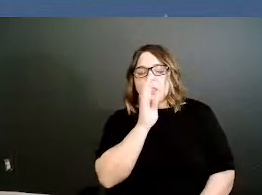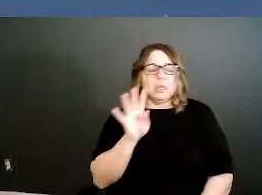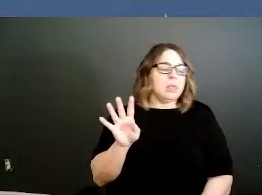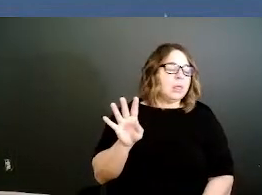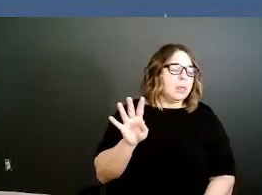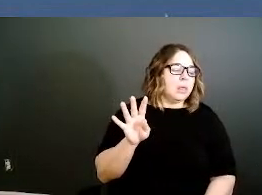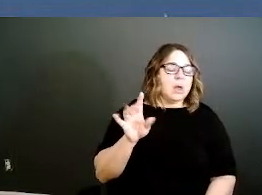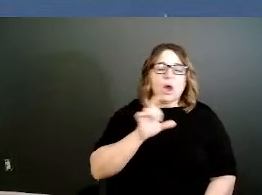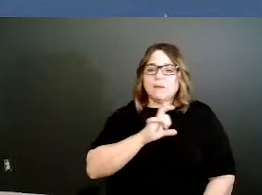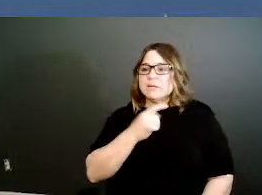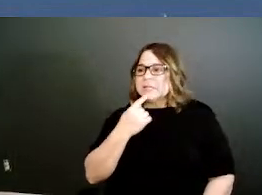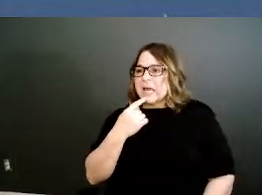A POLICE DEPARTMENT THAT COLLUDED WITH SPECIAL INTERESTS